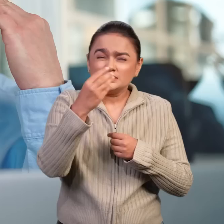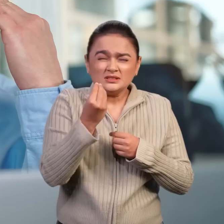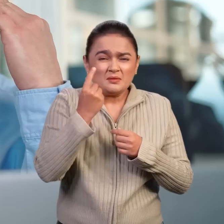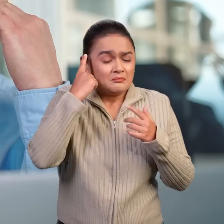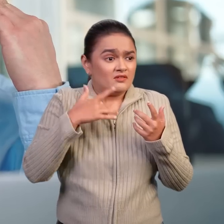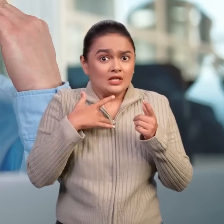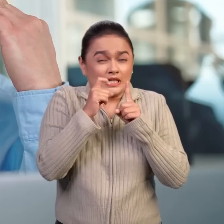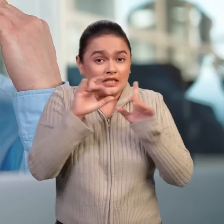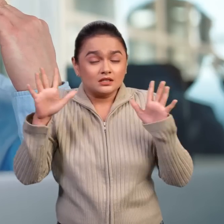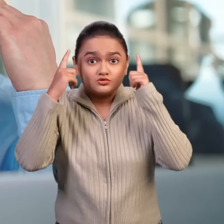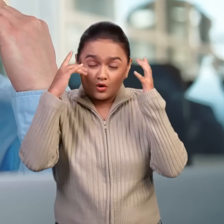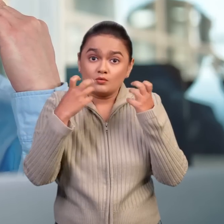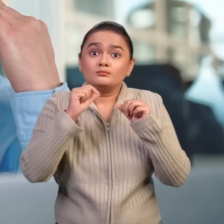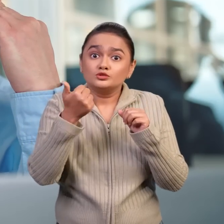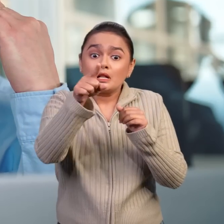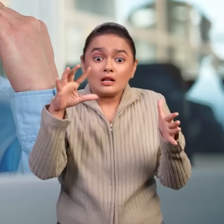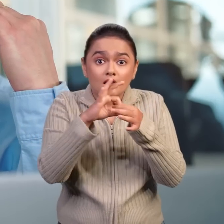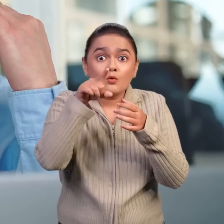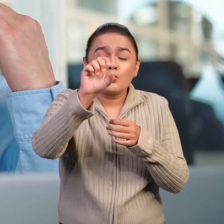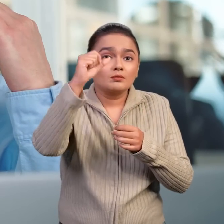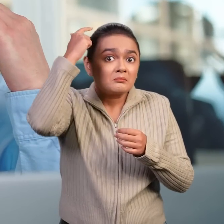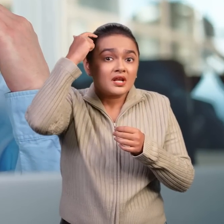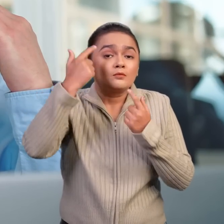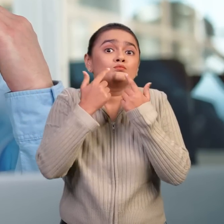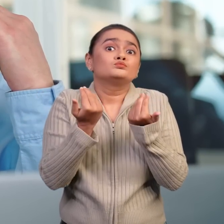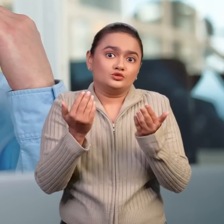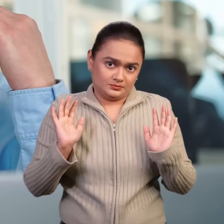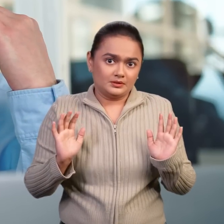It could be something which is more ominous. It could be something to do with the brain.